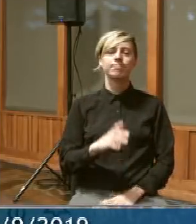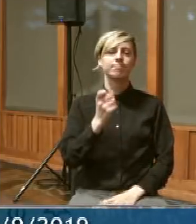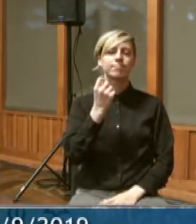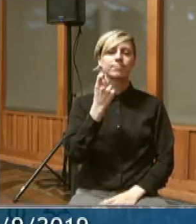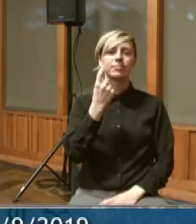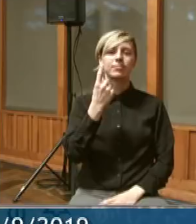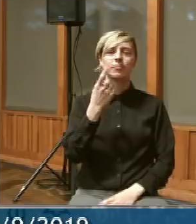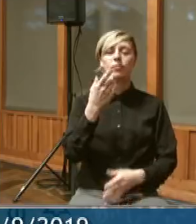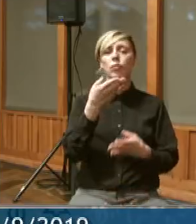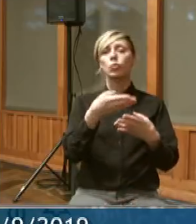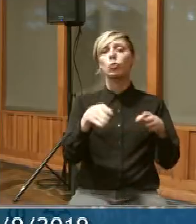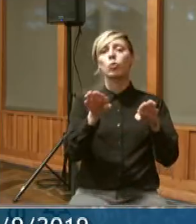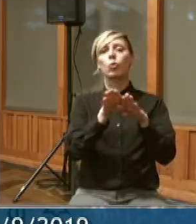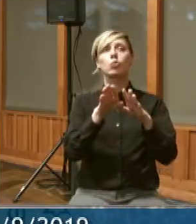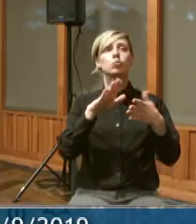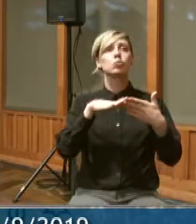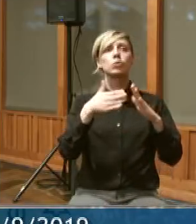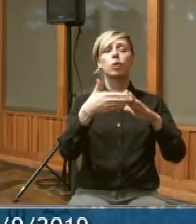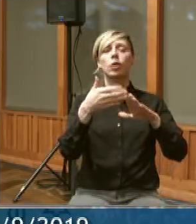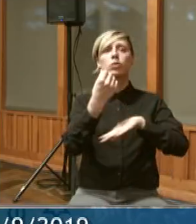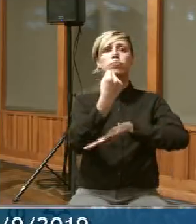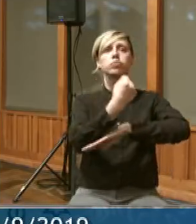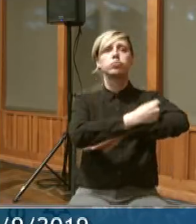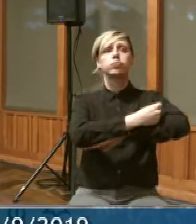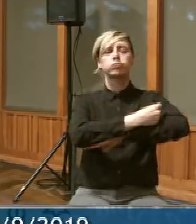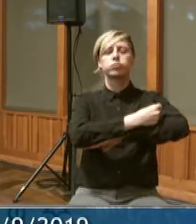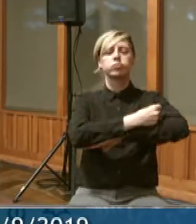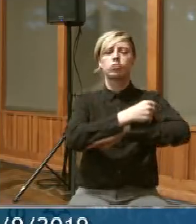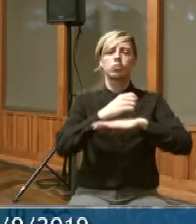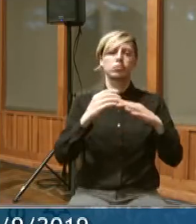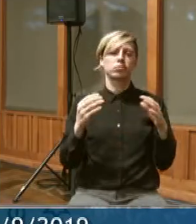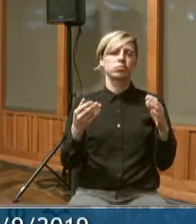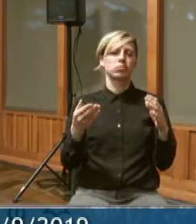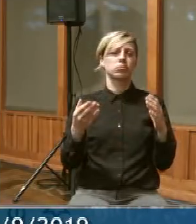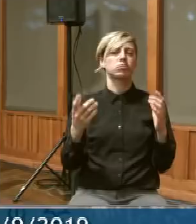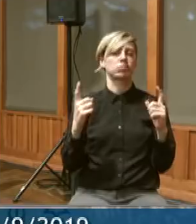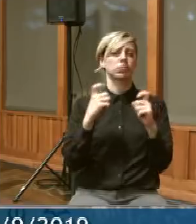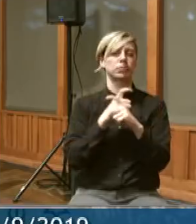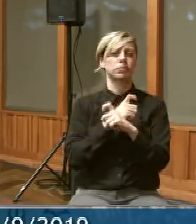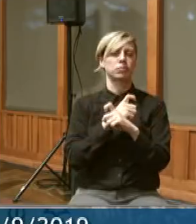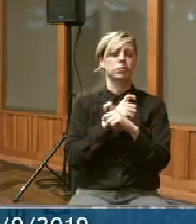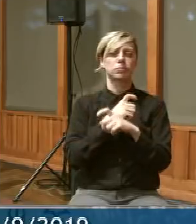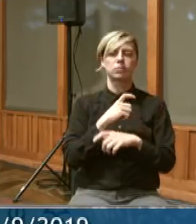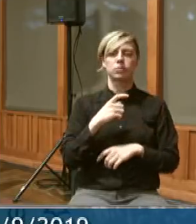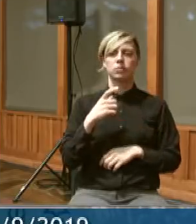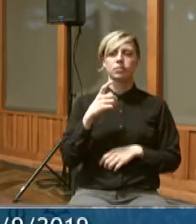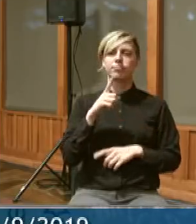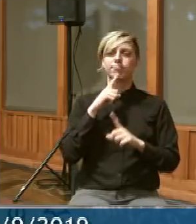SO HARD TO PROVIDE. THIS IS ABOUT MORE THAN A CLOSING COMMUNITY CENTER. THIS IS ABOUT WHAT DIRECTION OUR